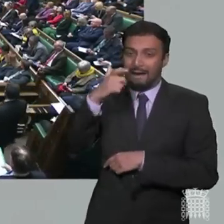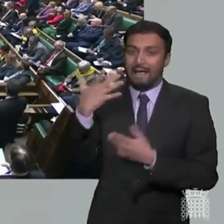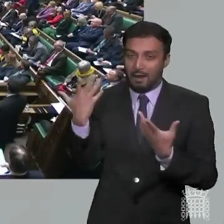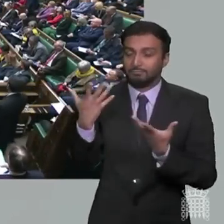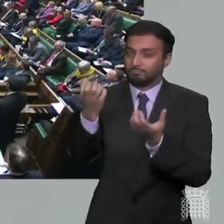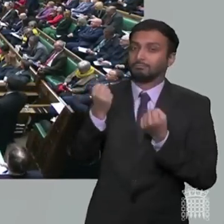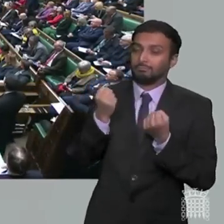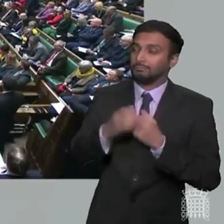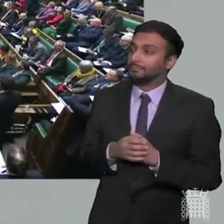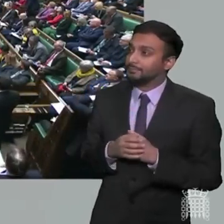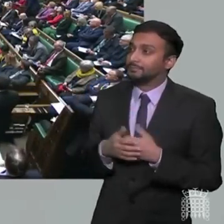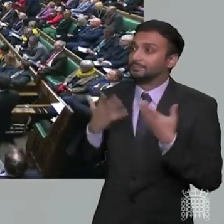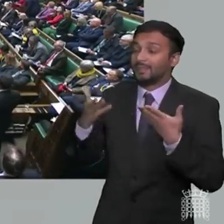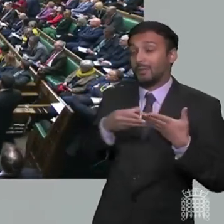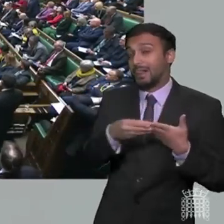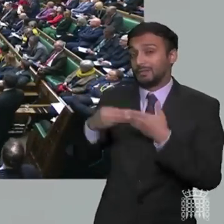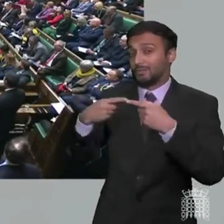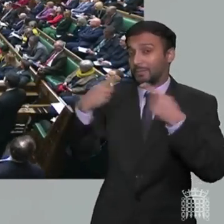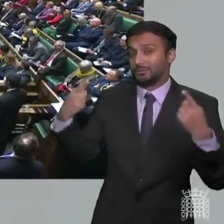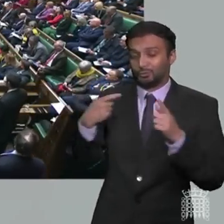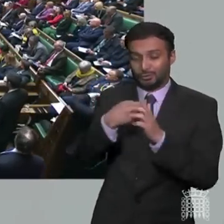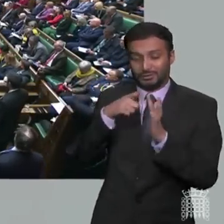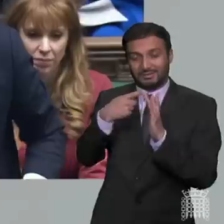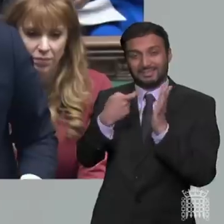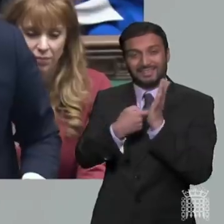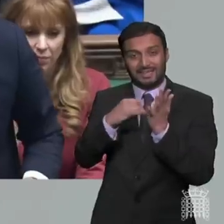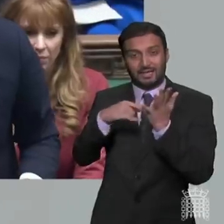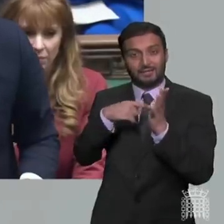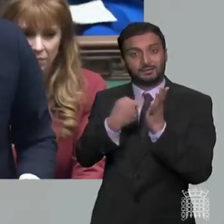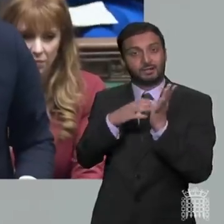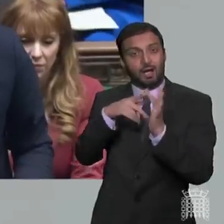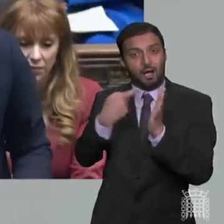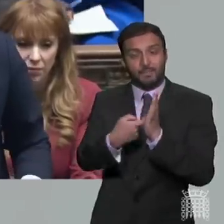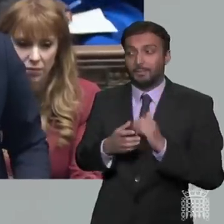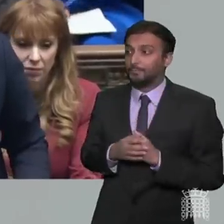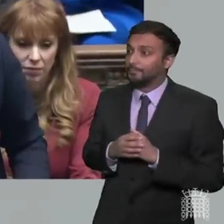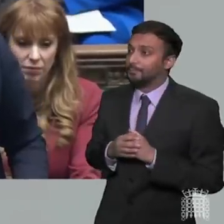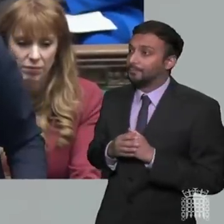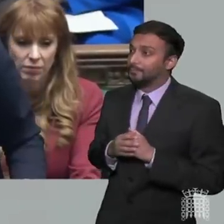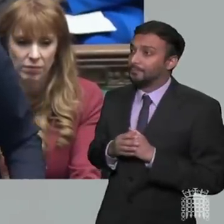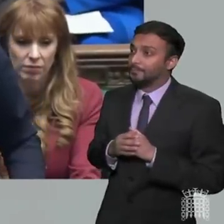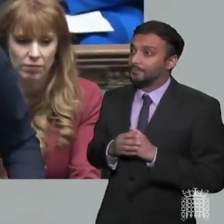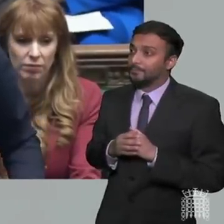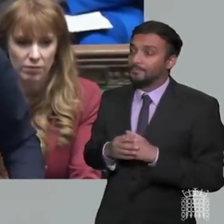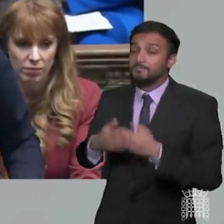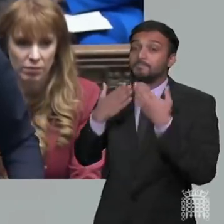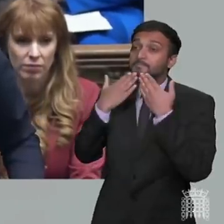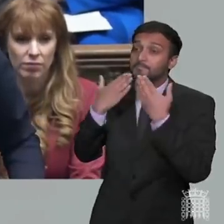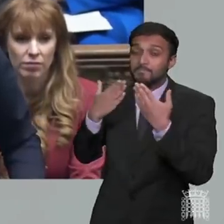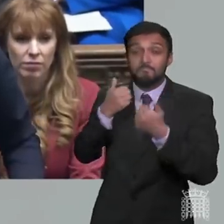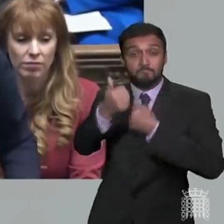Keir Starmer (Holborn and St Pancras) (Lab) Congratulations to England and Wales on their